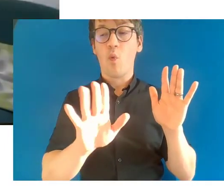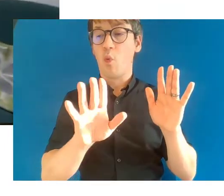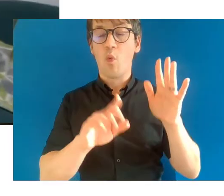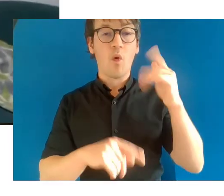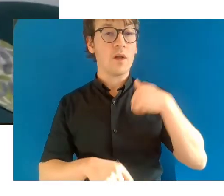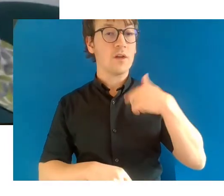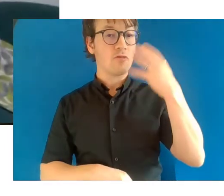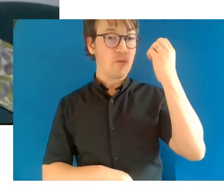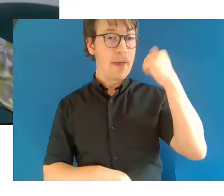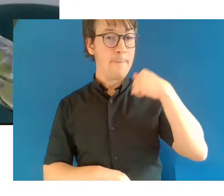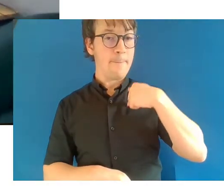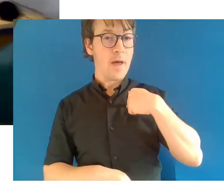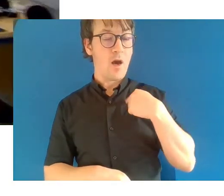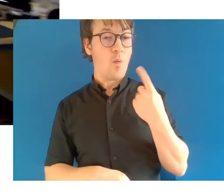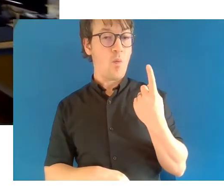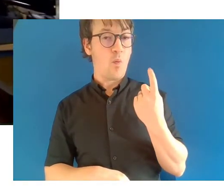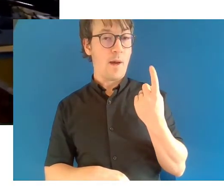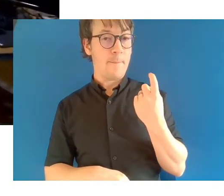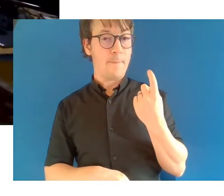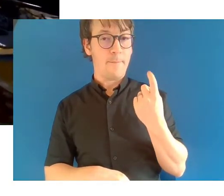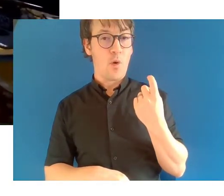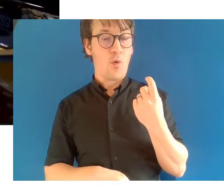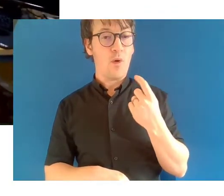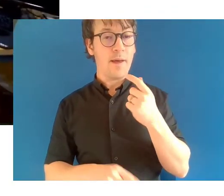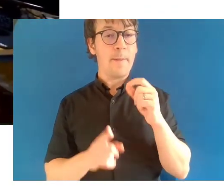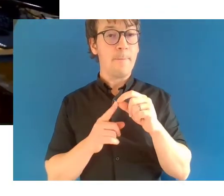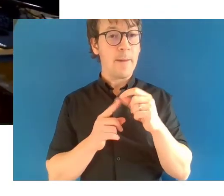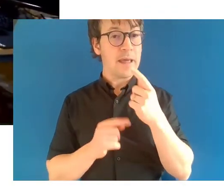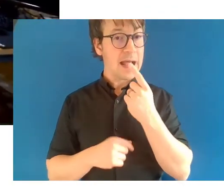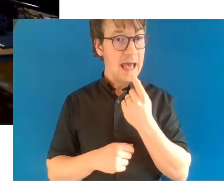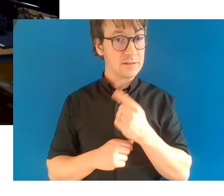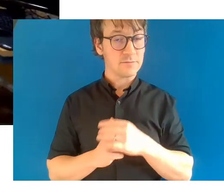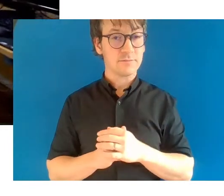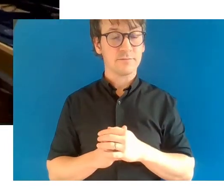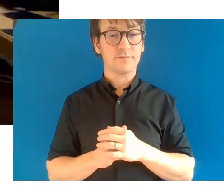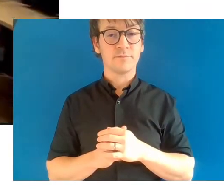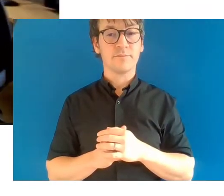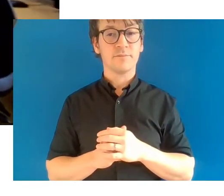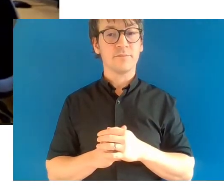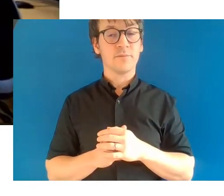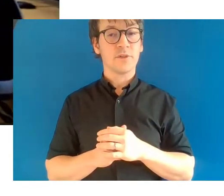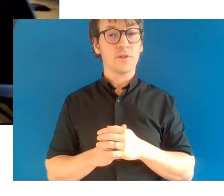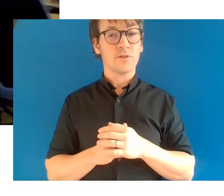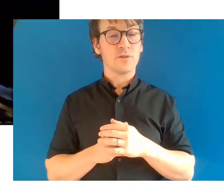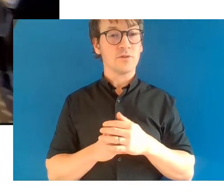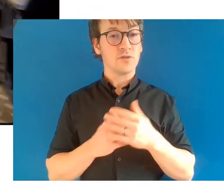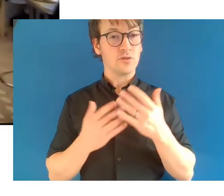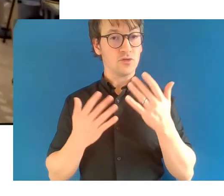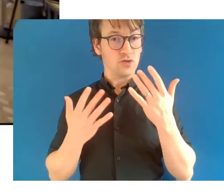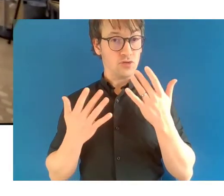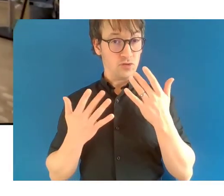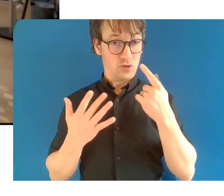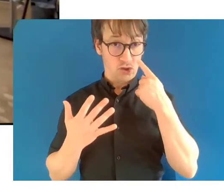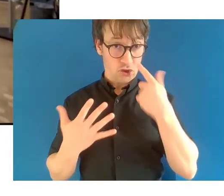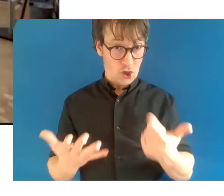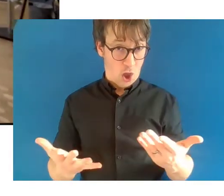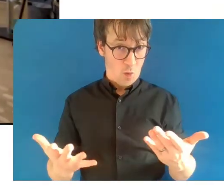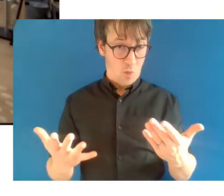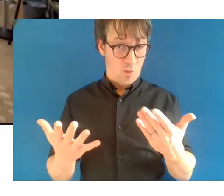Oh, before we say bye to Pepper I just want to show you something else that Pepper can